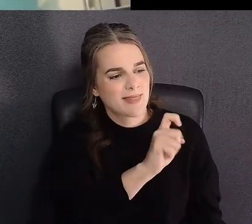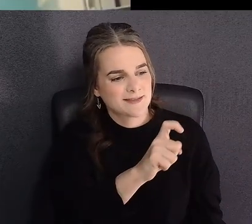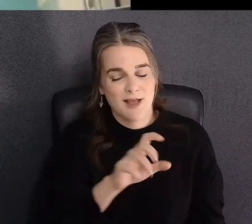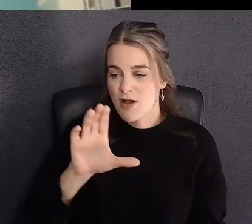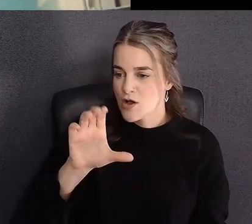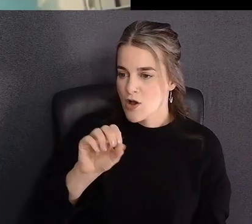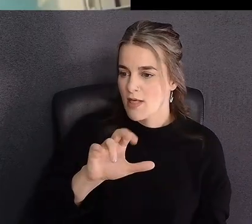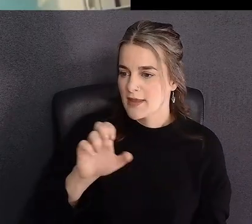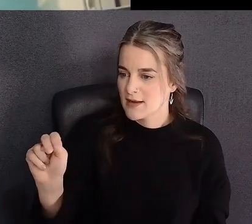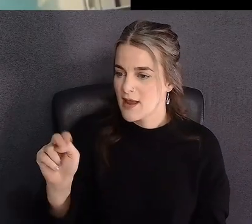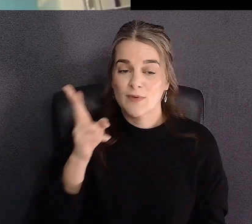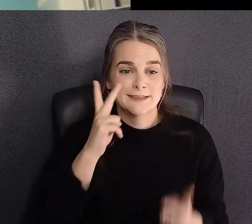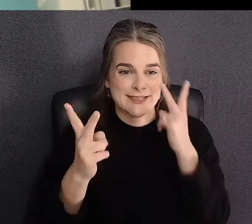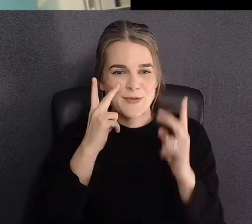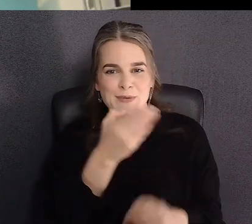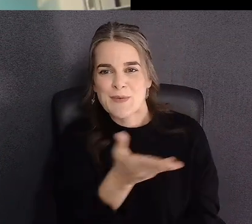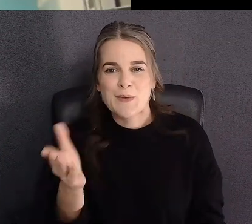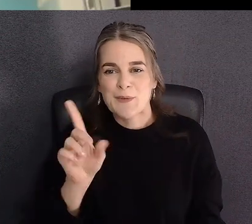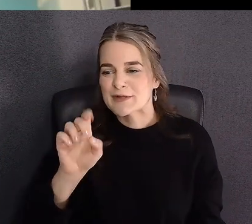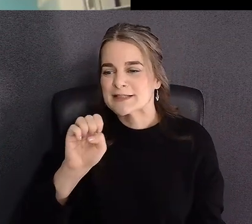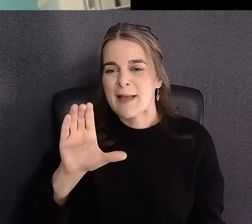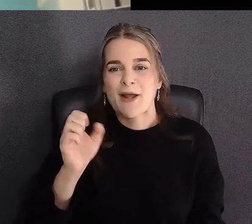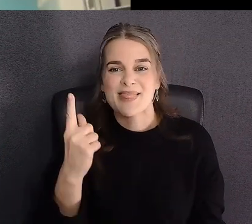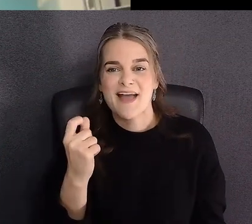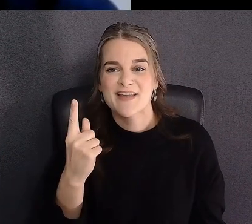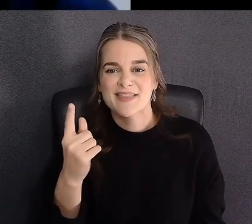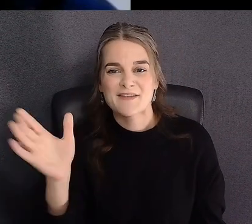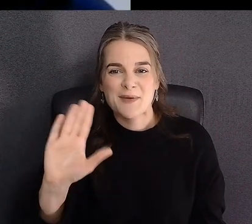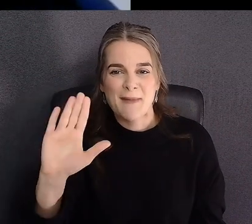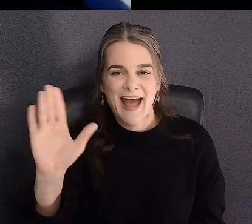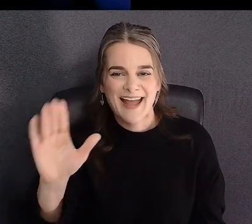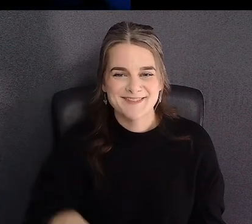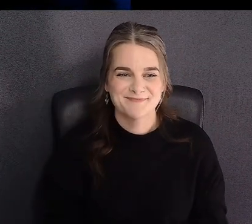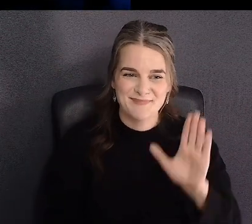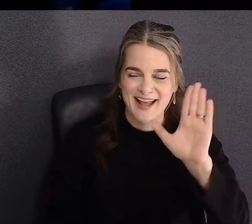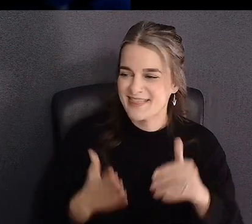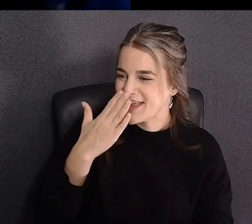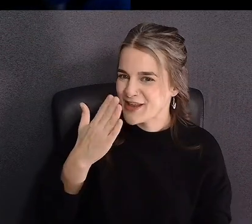And we will see you on December 11, everyone. Bye. Thanks, everyone. Thank you.